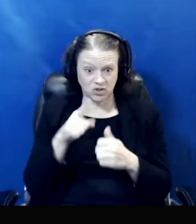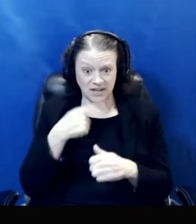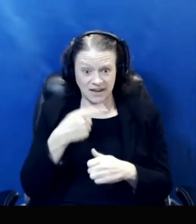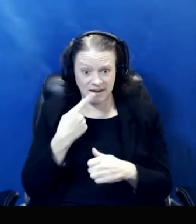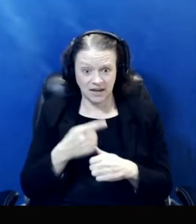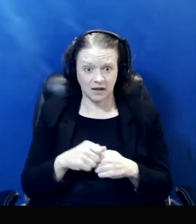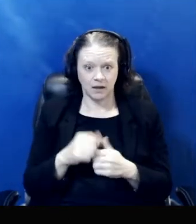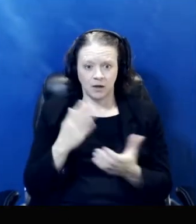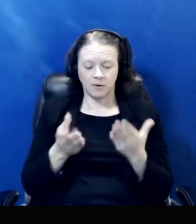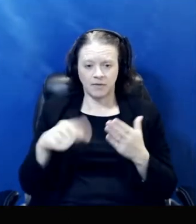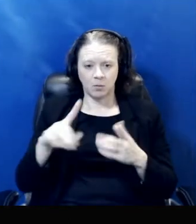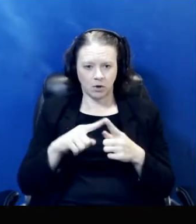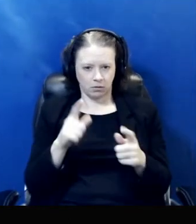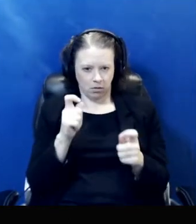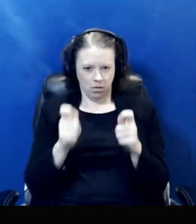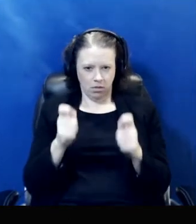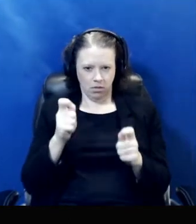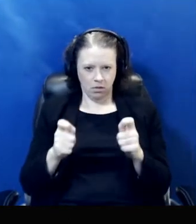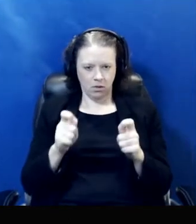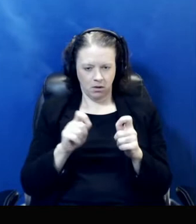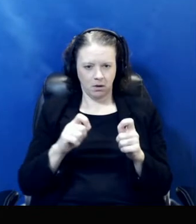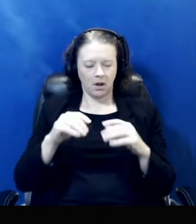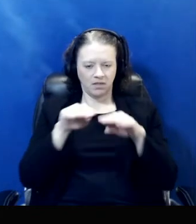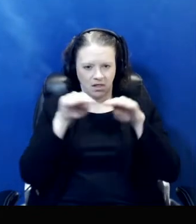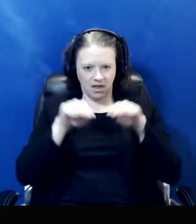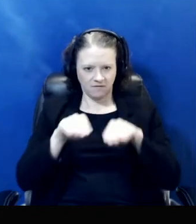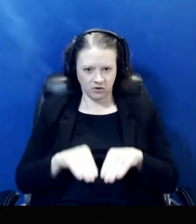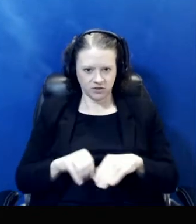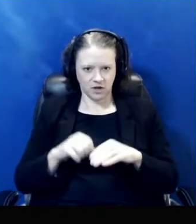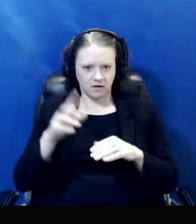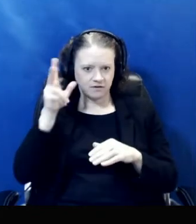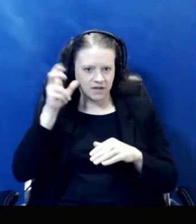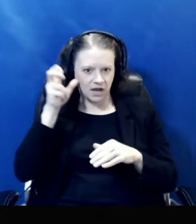distinct sounds in the game to tailor it to exactly what they want to hear most.